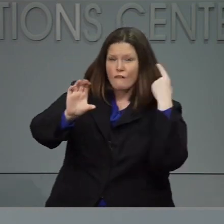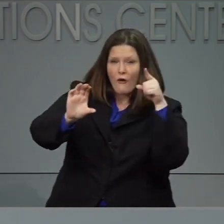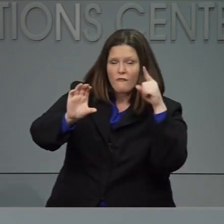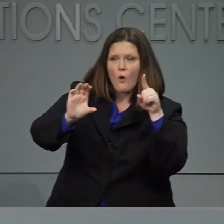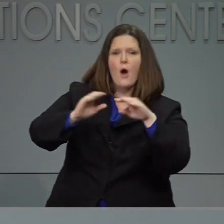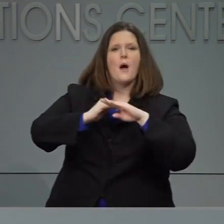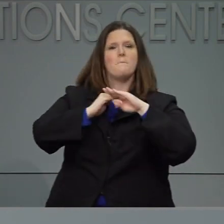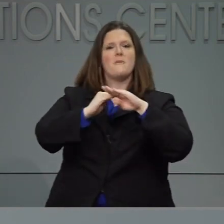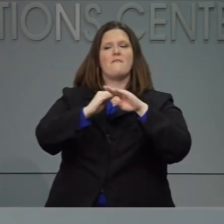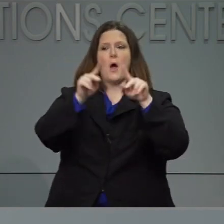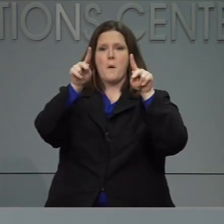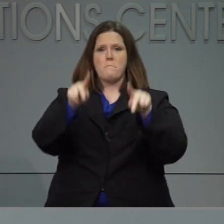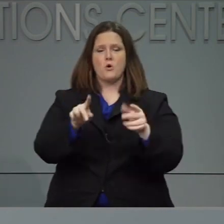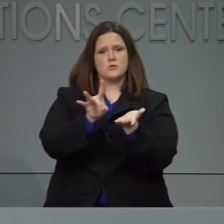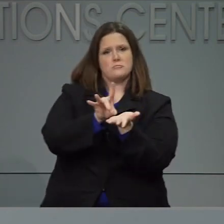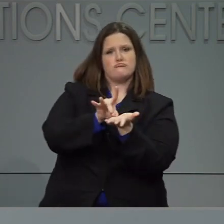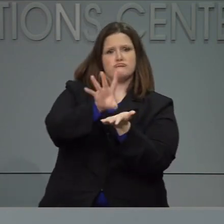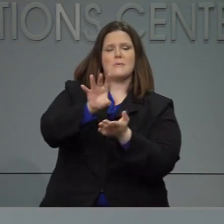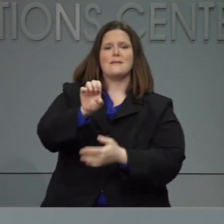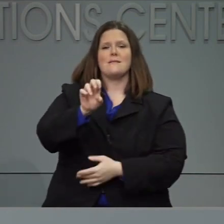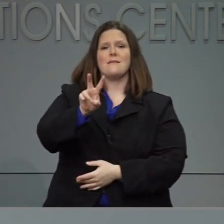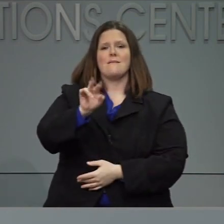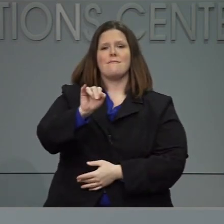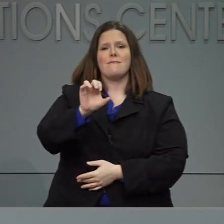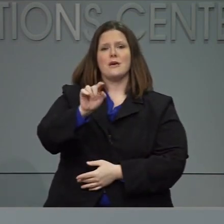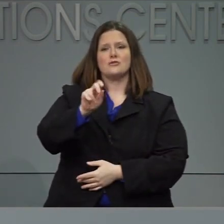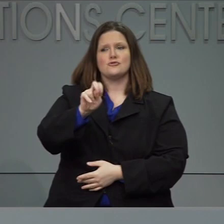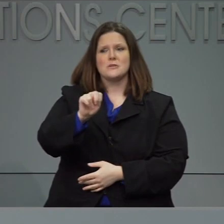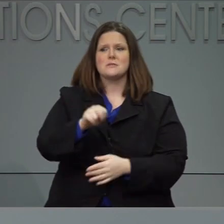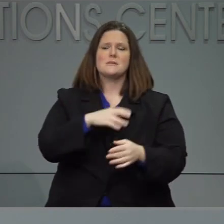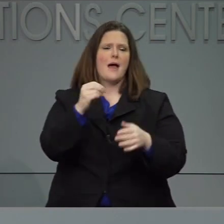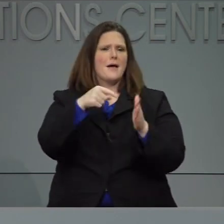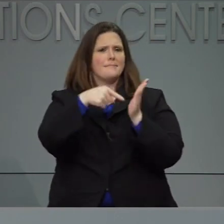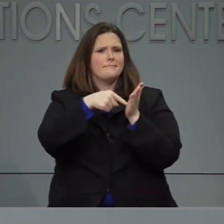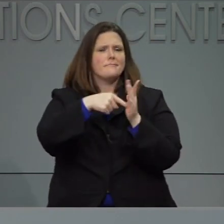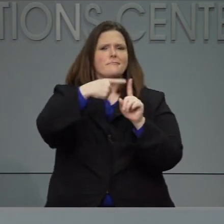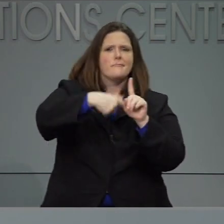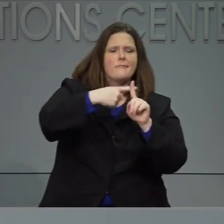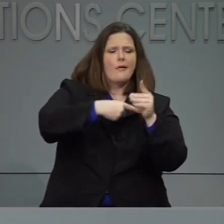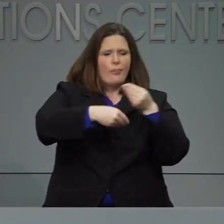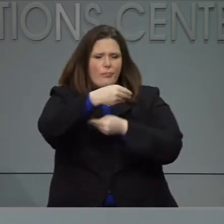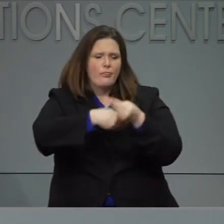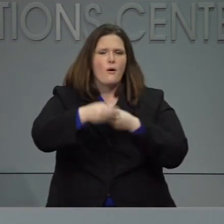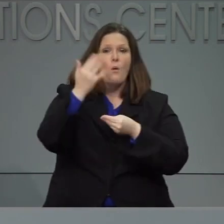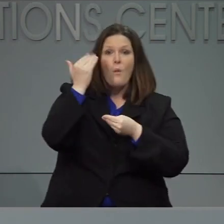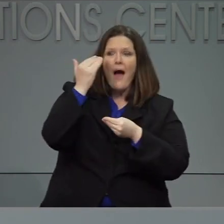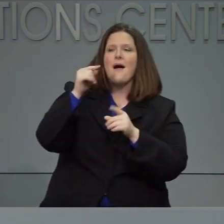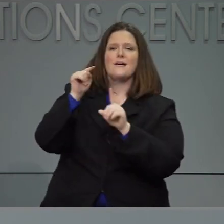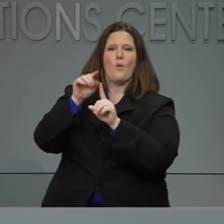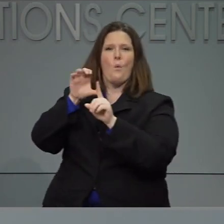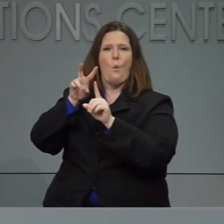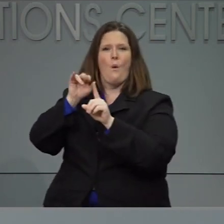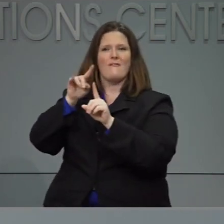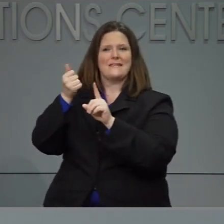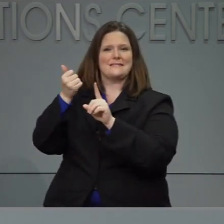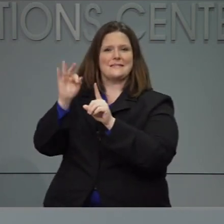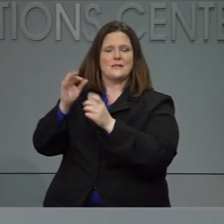THE UTILITY BILLS AS THEY GRAPPLE WITH THE IMPACTS OF COVID-19. HAVING A STABLE SAFE PLACE TO LIVE IS FUNDAMENTAL TO